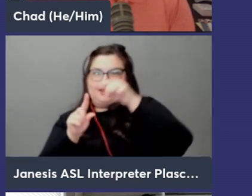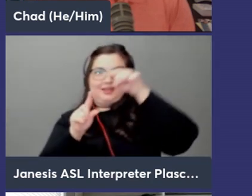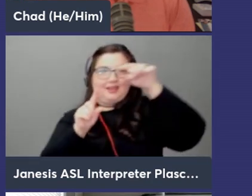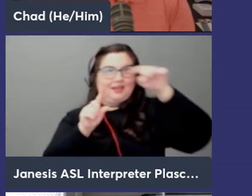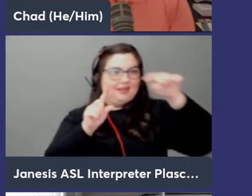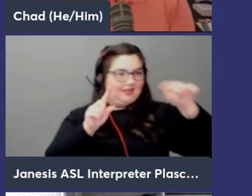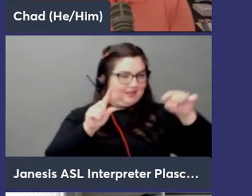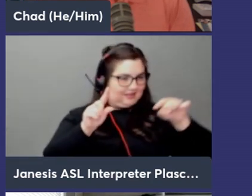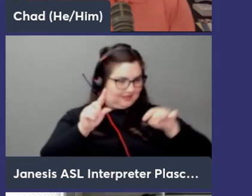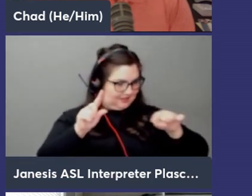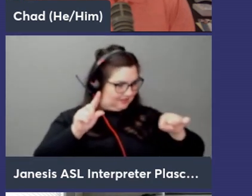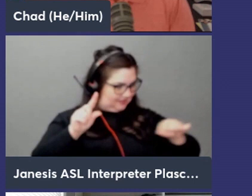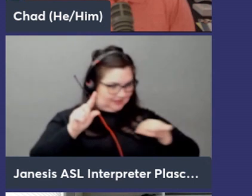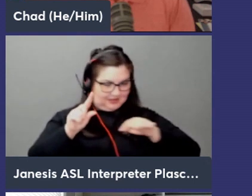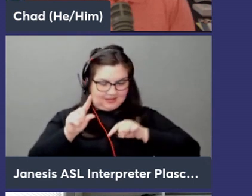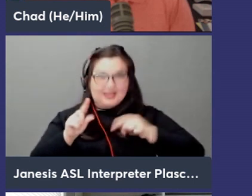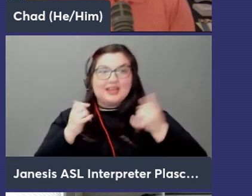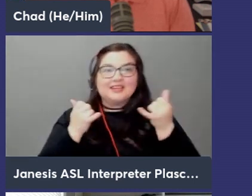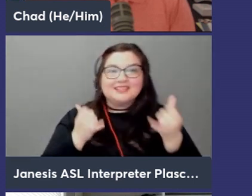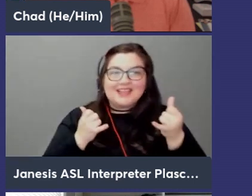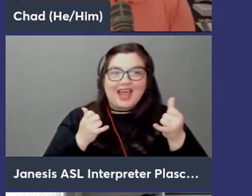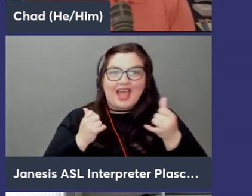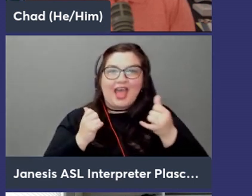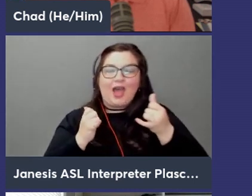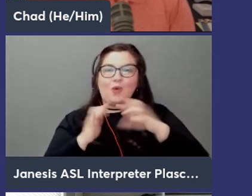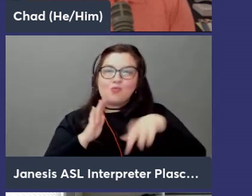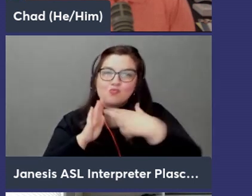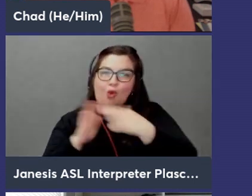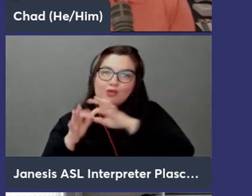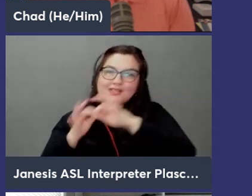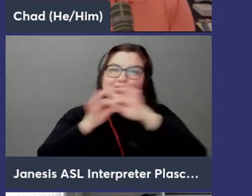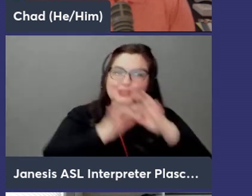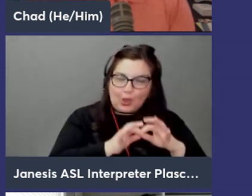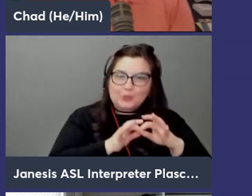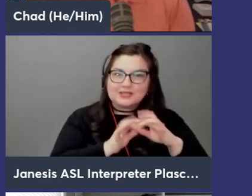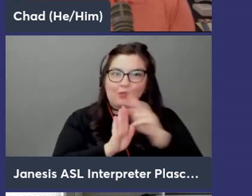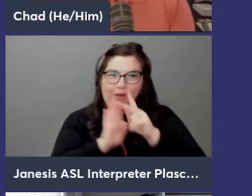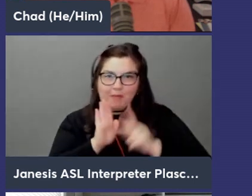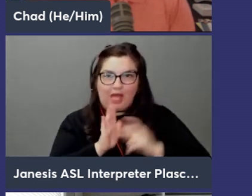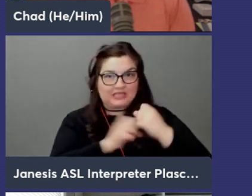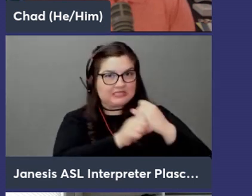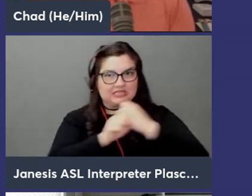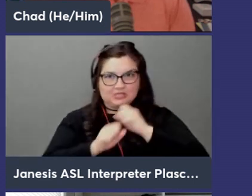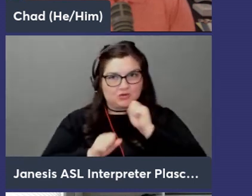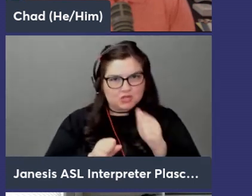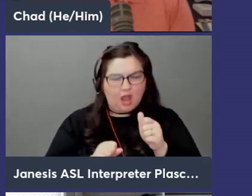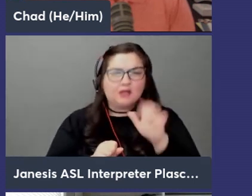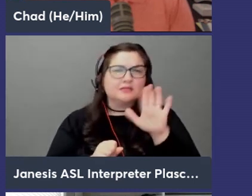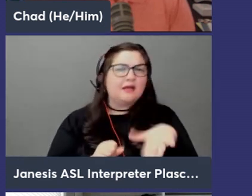now that we have roles associated with policies that are insecure, what resources are starting to use those roles?